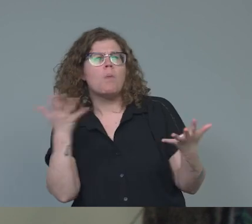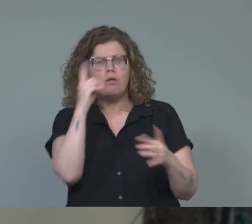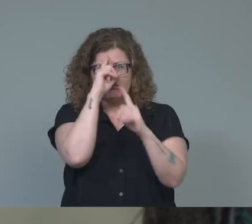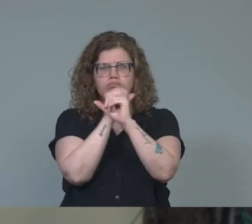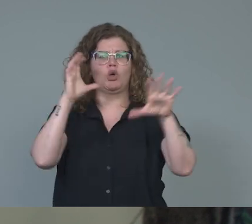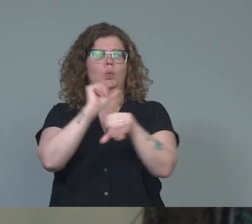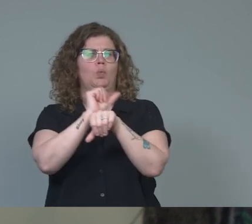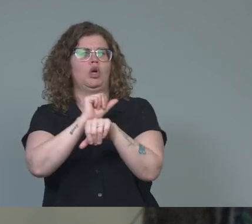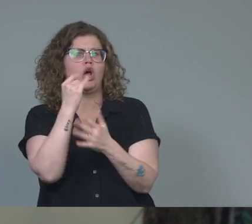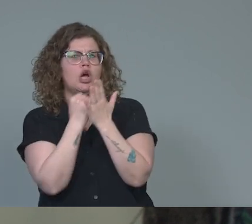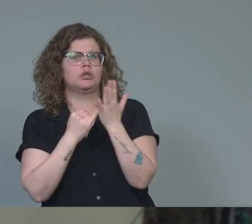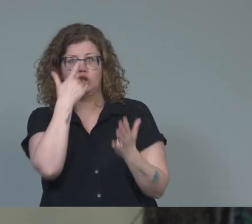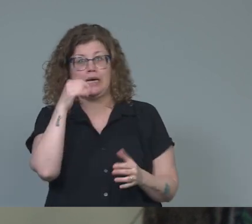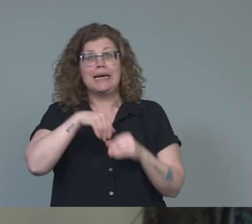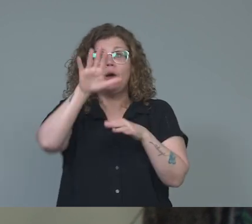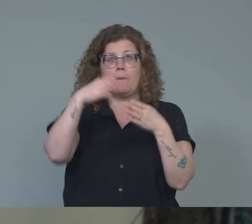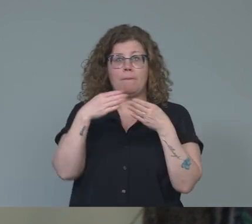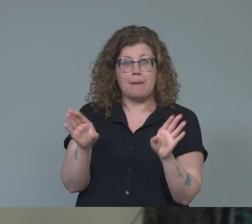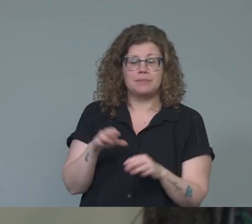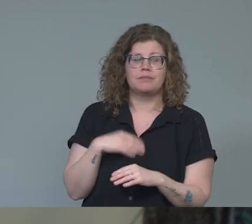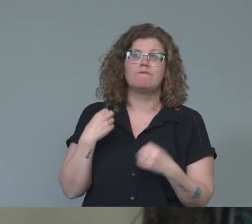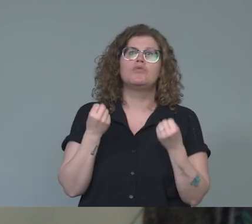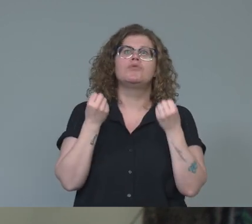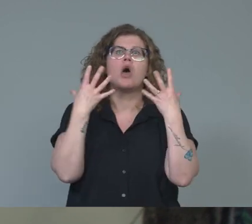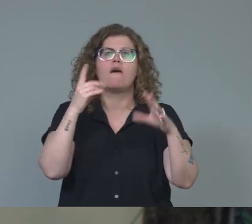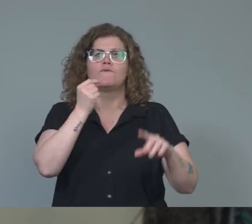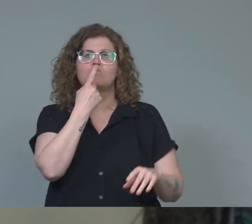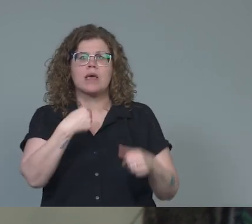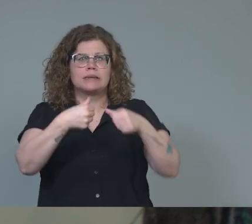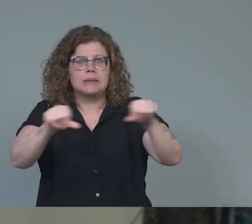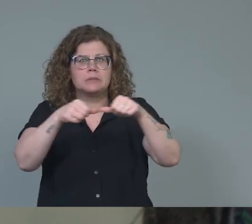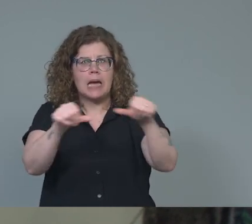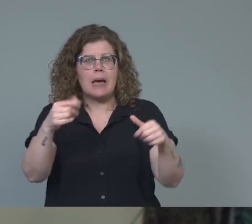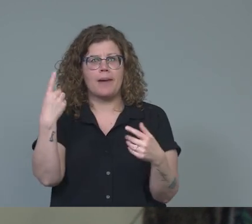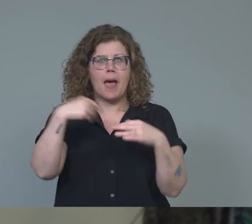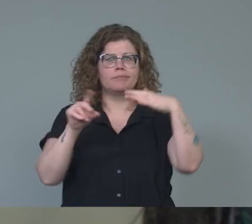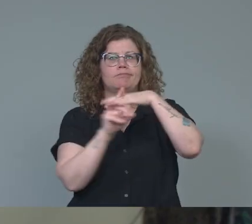There is a lot of red tape that comes with it because you have to think about,